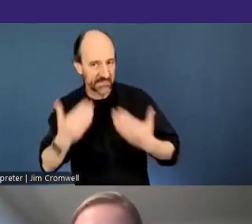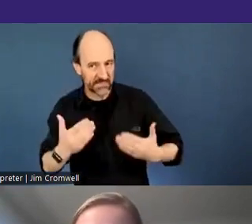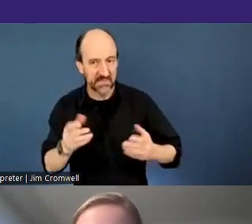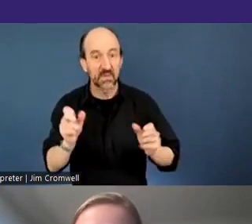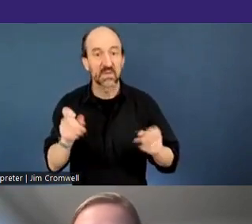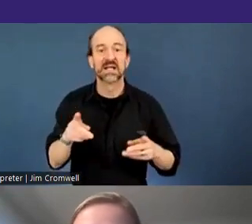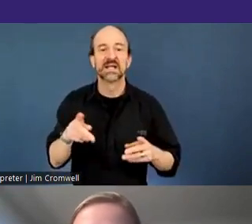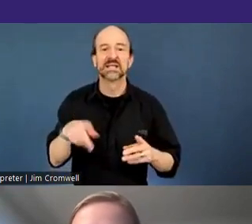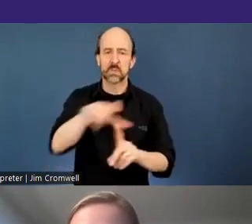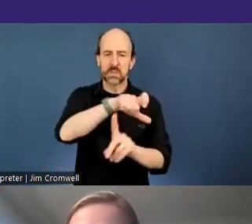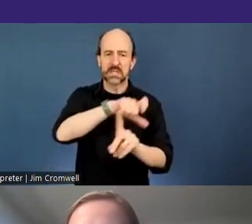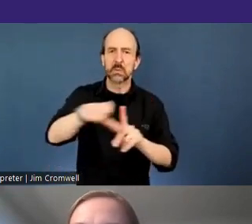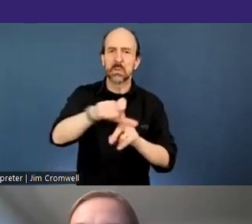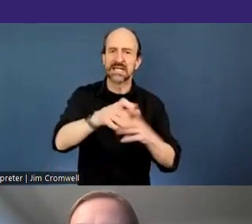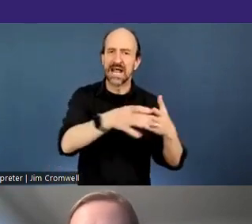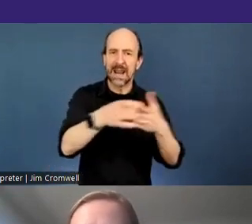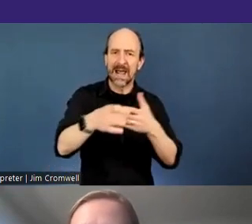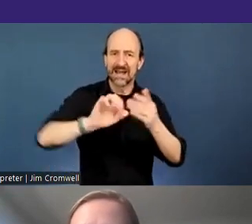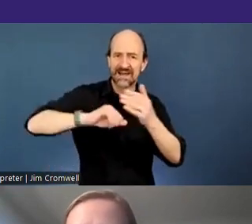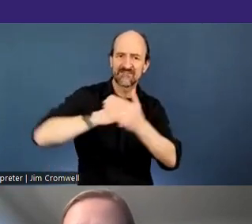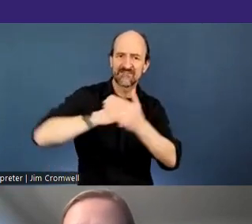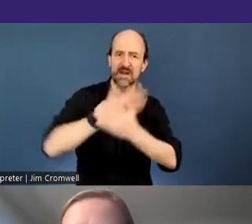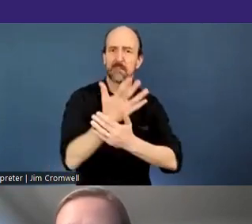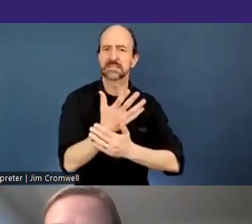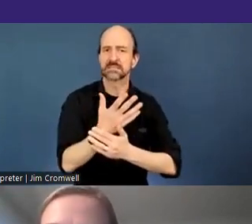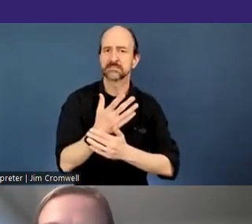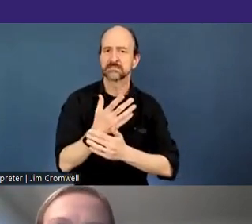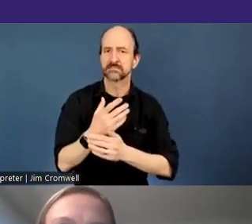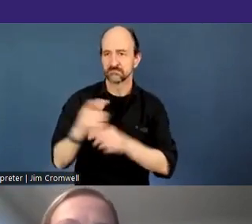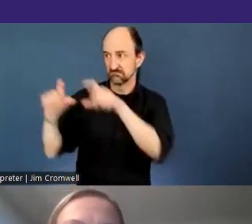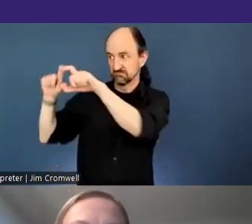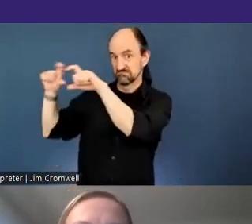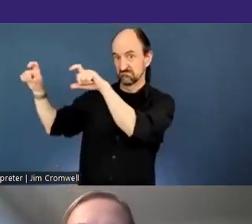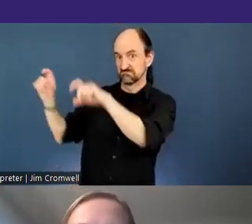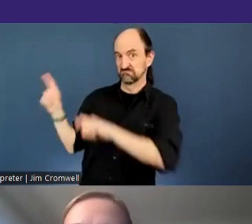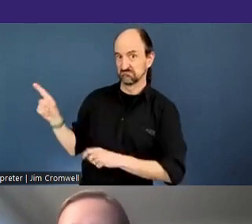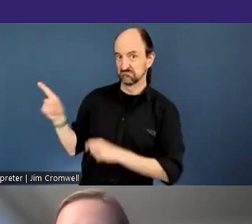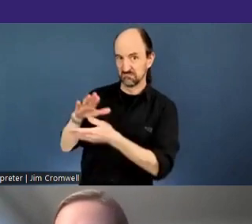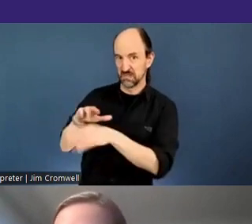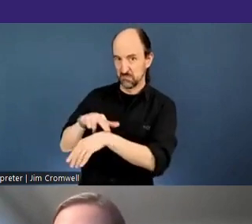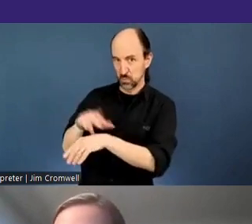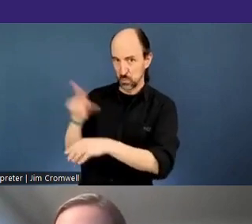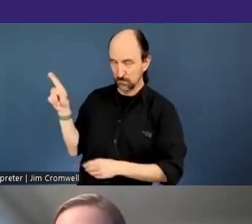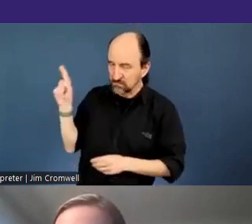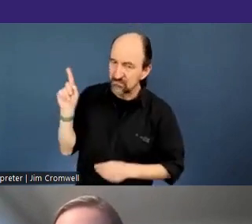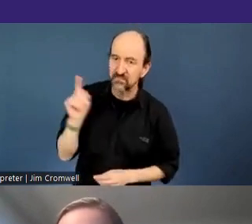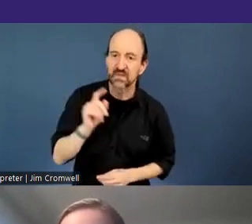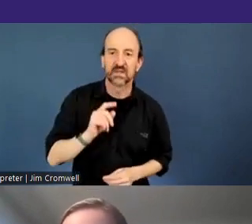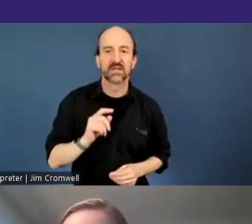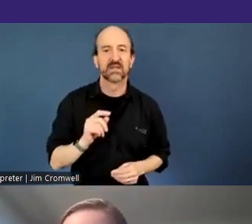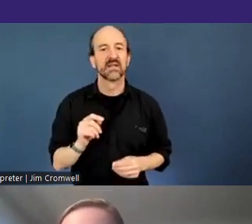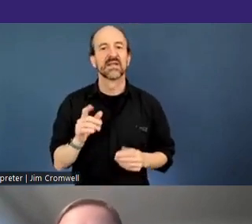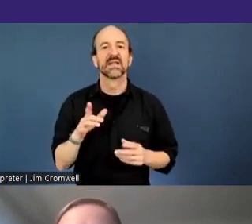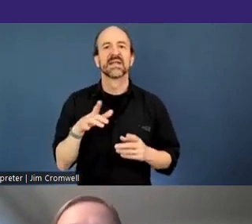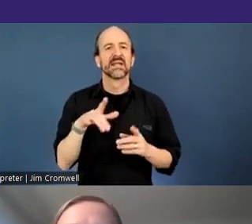led development. So we know community led development and locally-led development is a co-owned